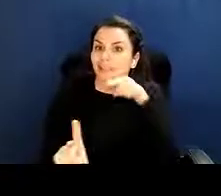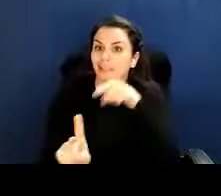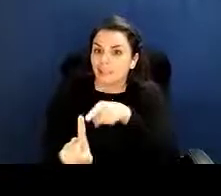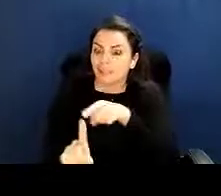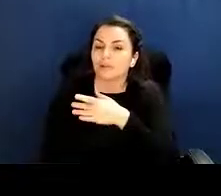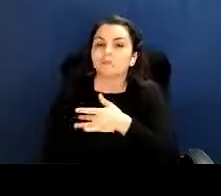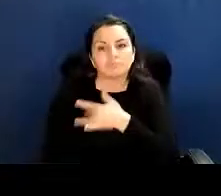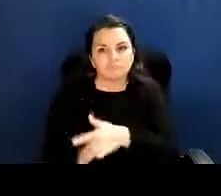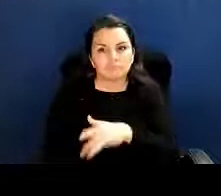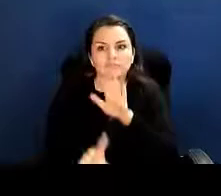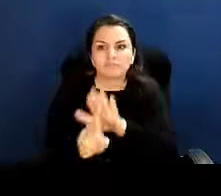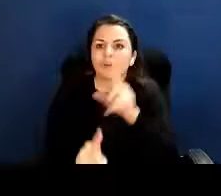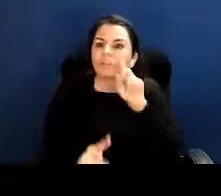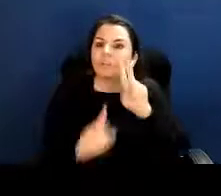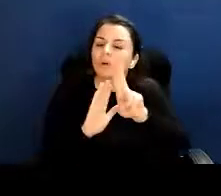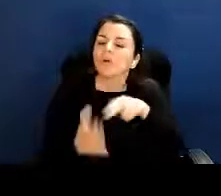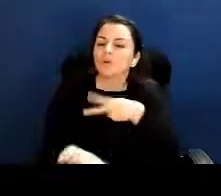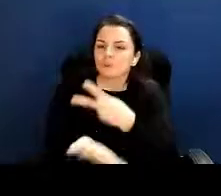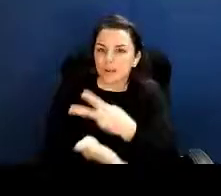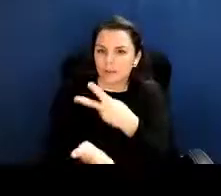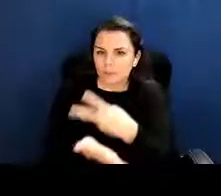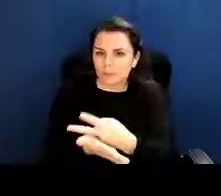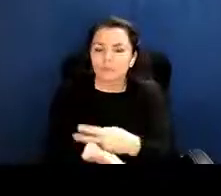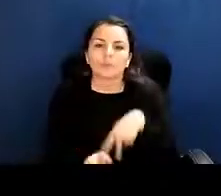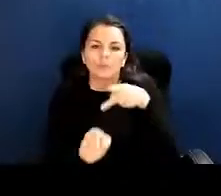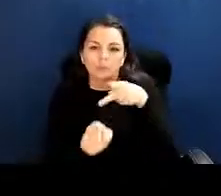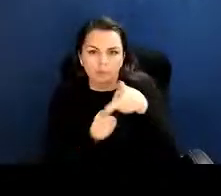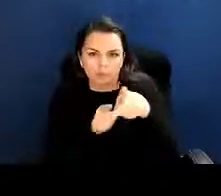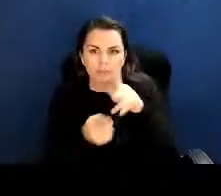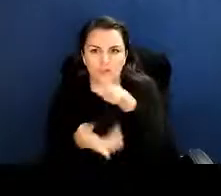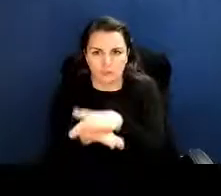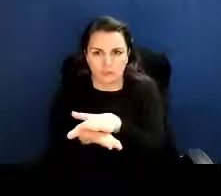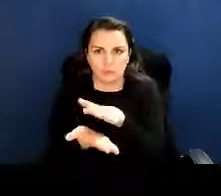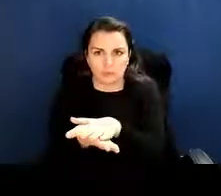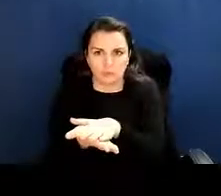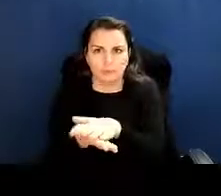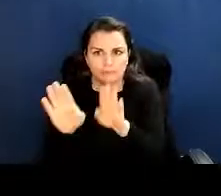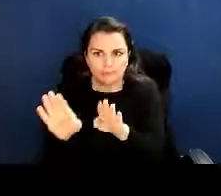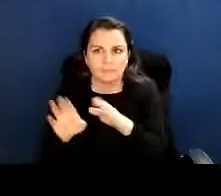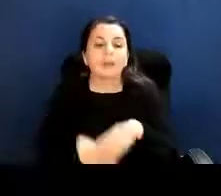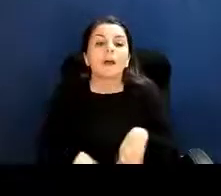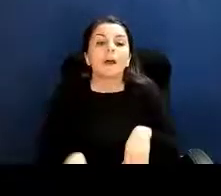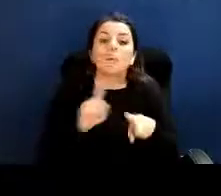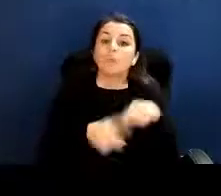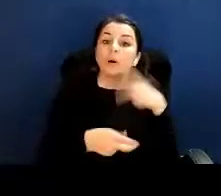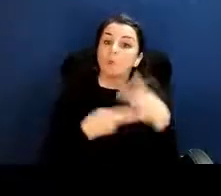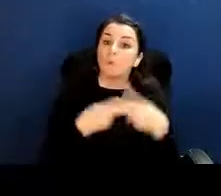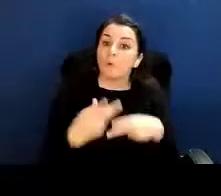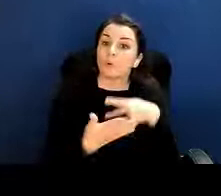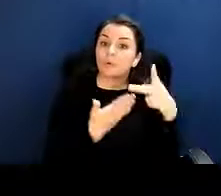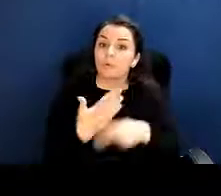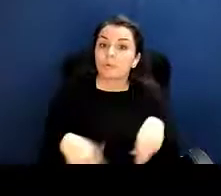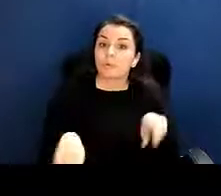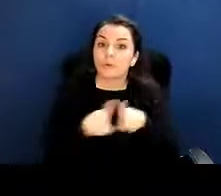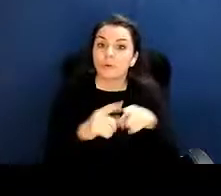professional schools or graduate schools. Now, both of these programs also have an additional financial requirement.